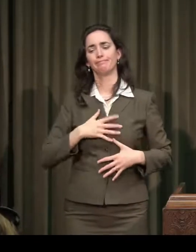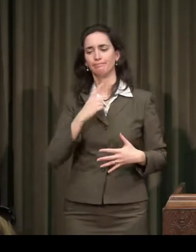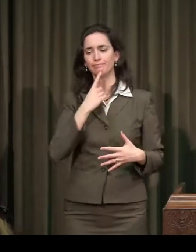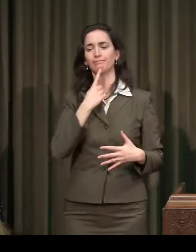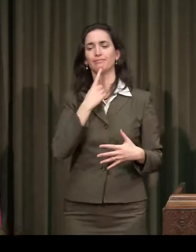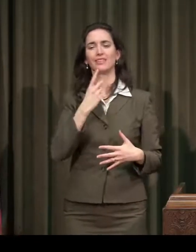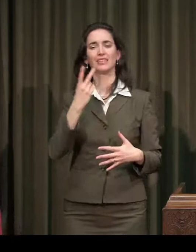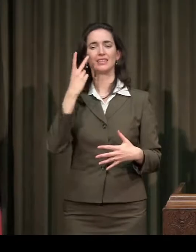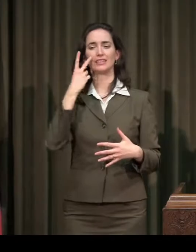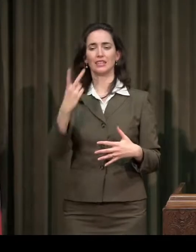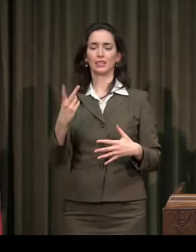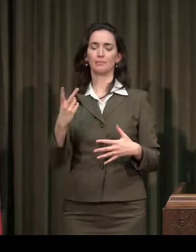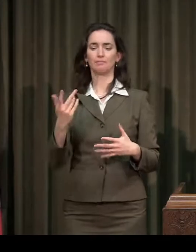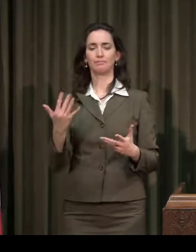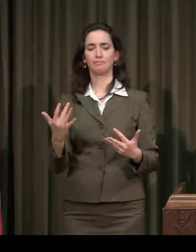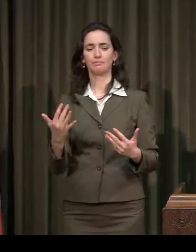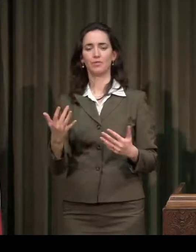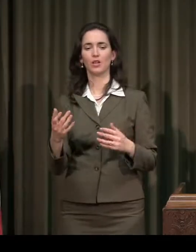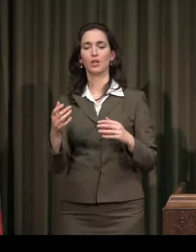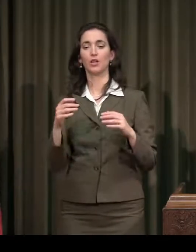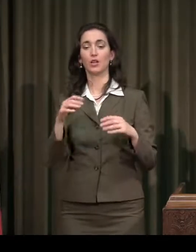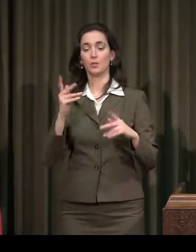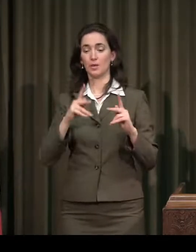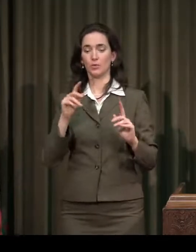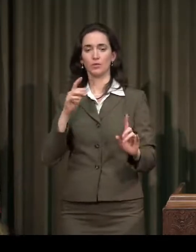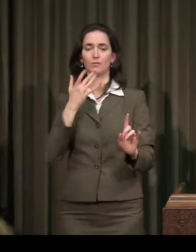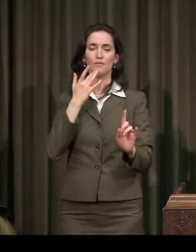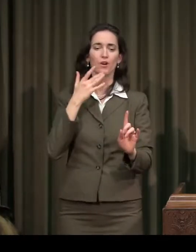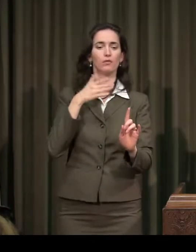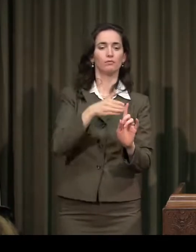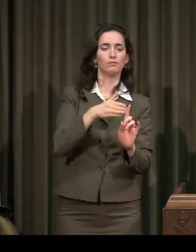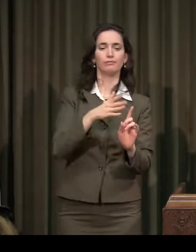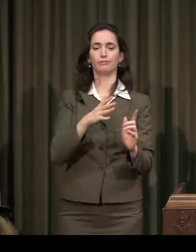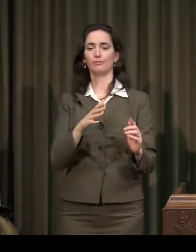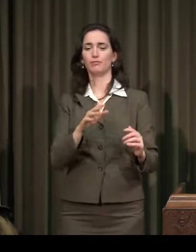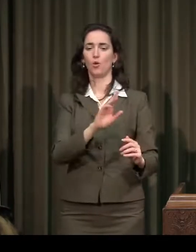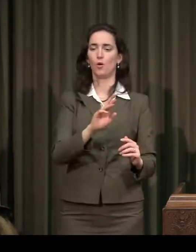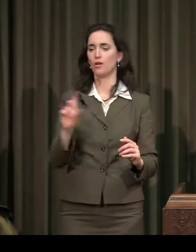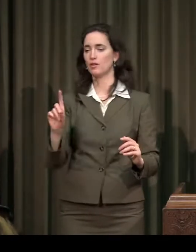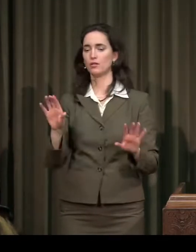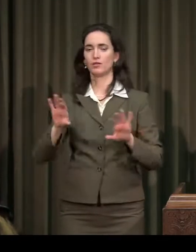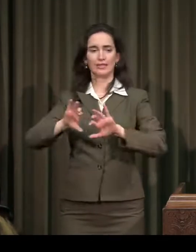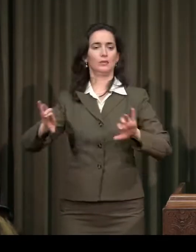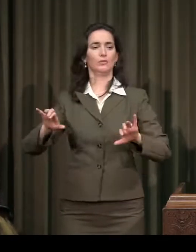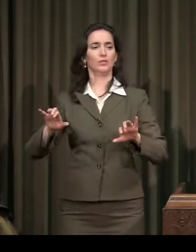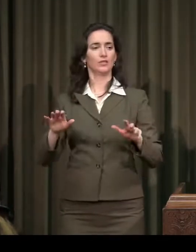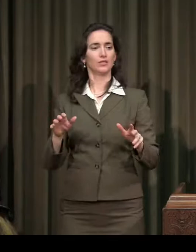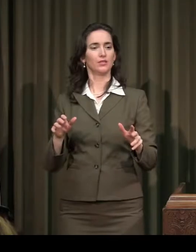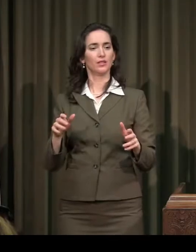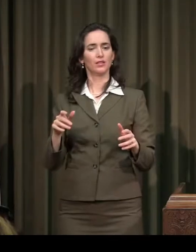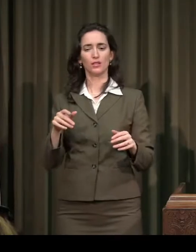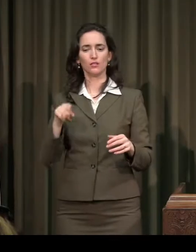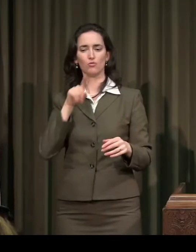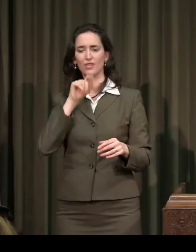approach by members of the House on an issue that has generated